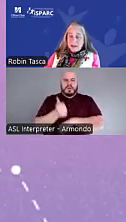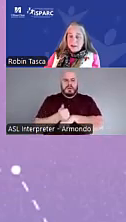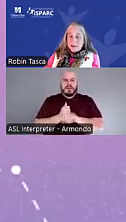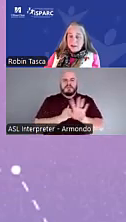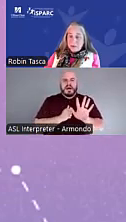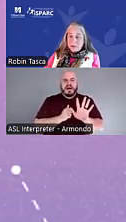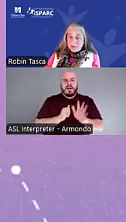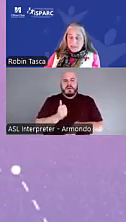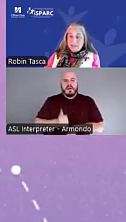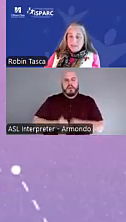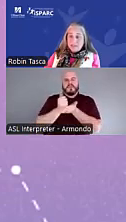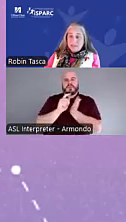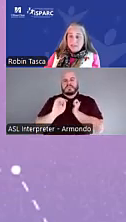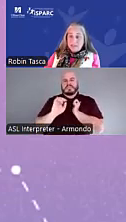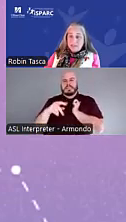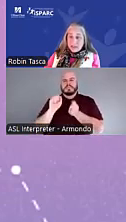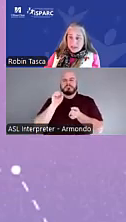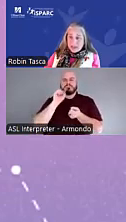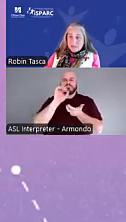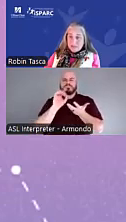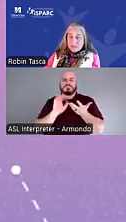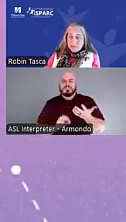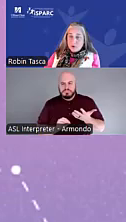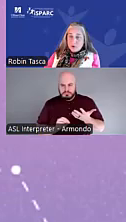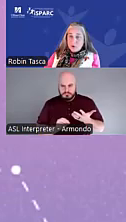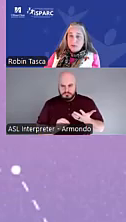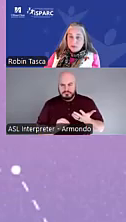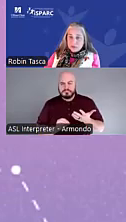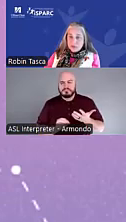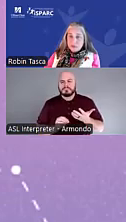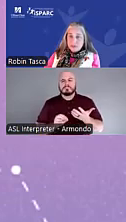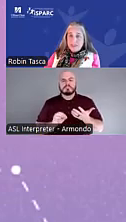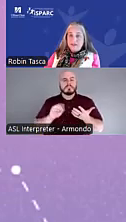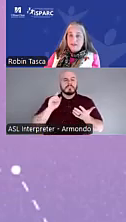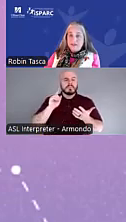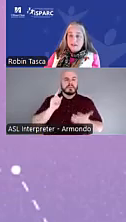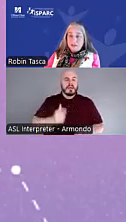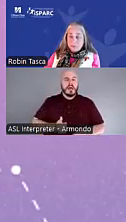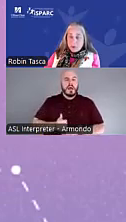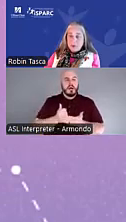on how to effectively have your social media